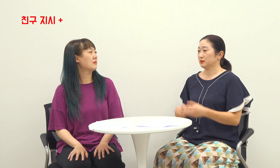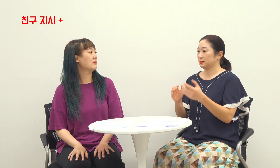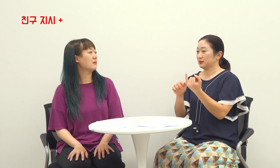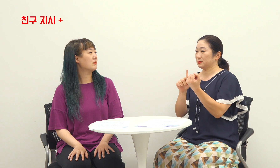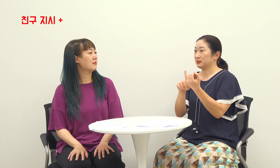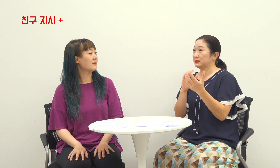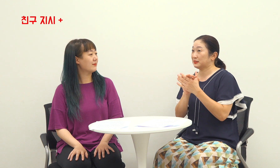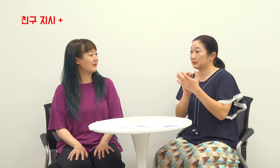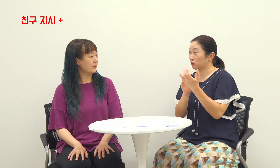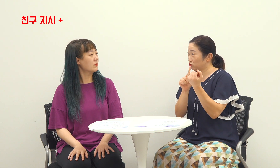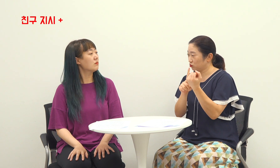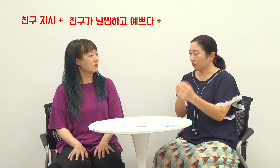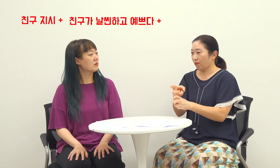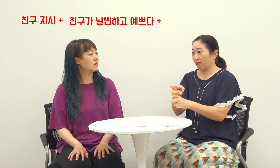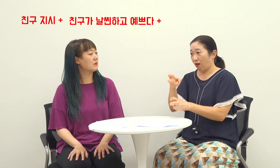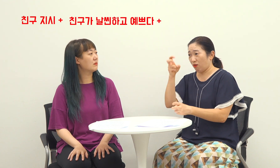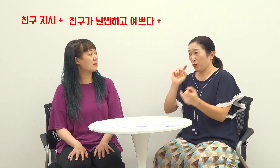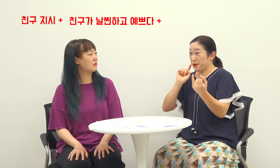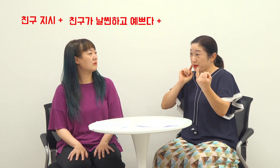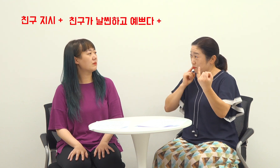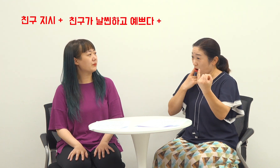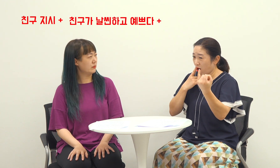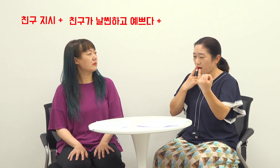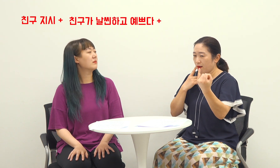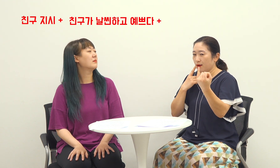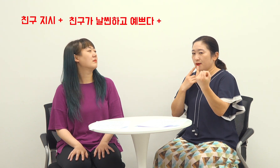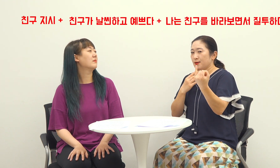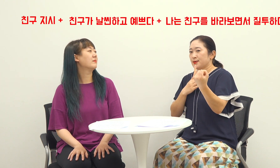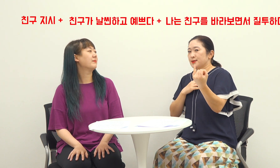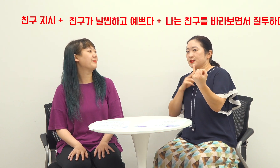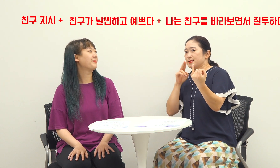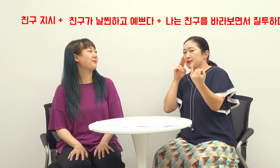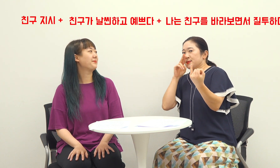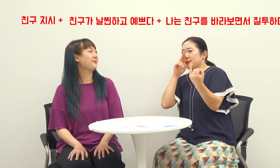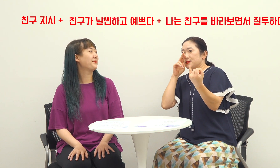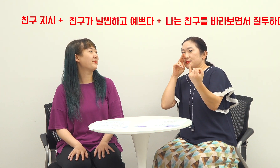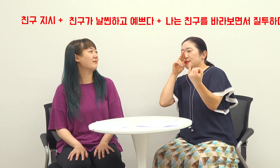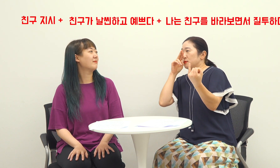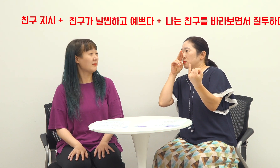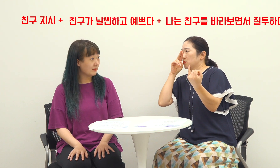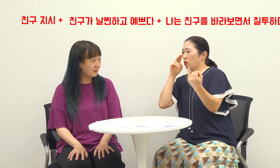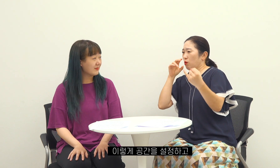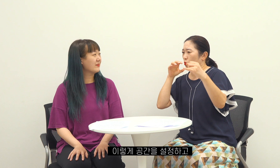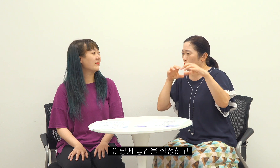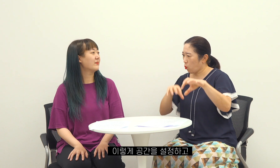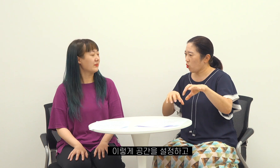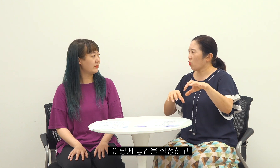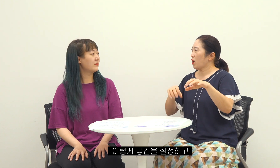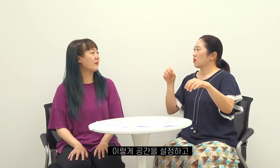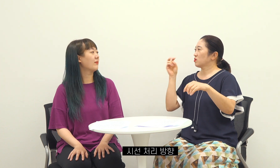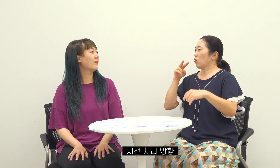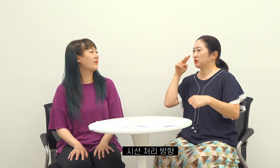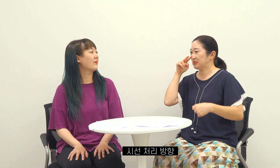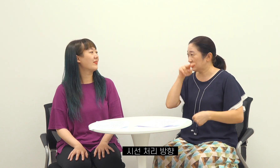There are several situations (elements) that need to be taken into consideration when setting up a space like ‘instructing a friend + that friend is thin and pretty + I am jealous while looking at her’,